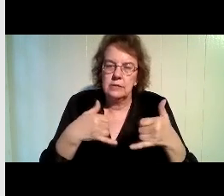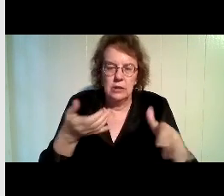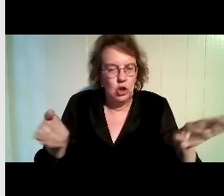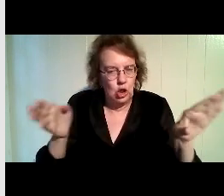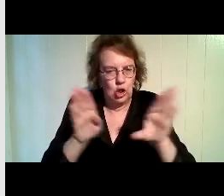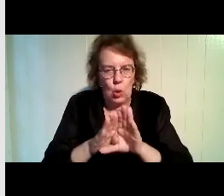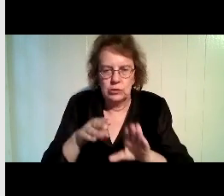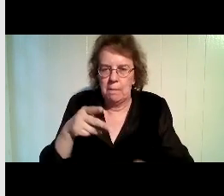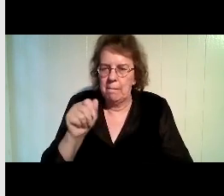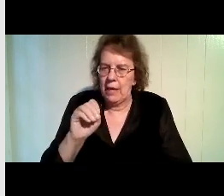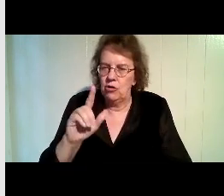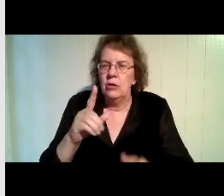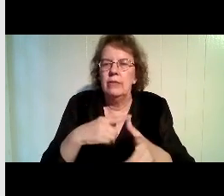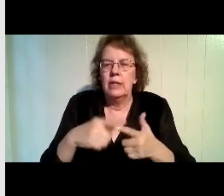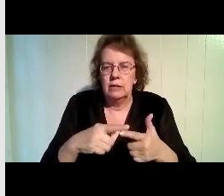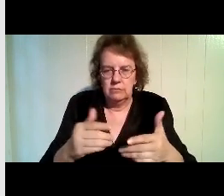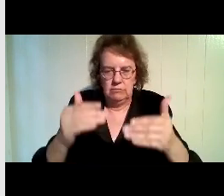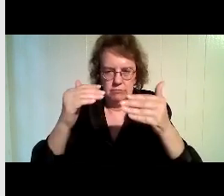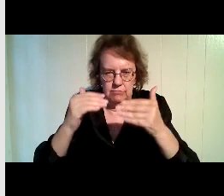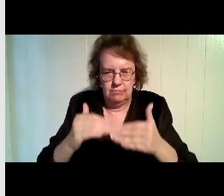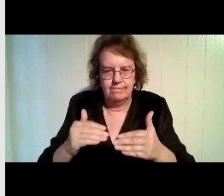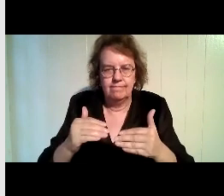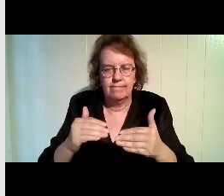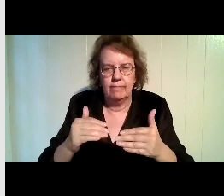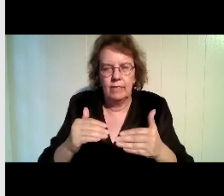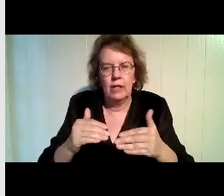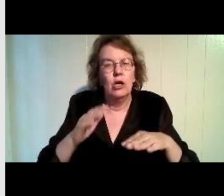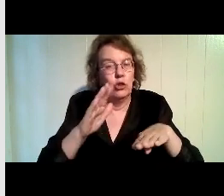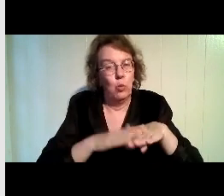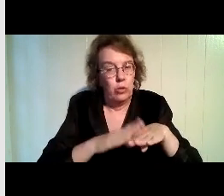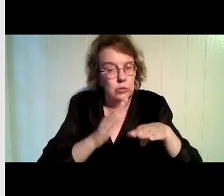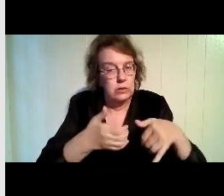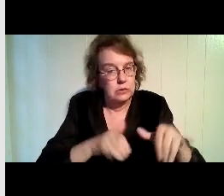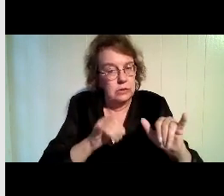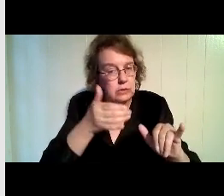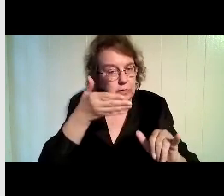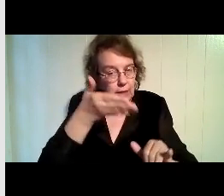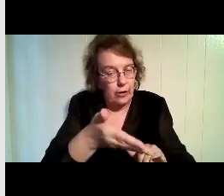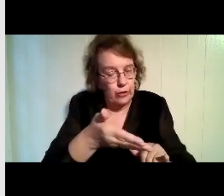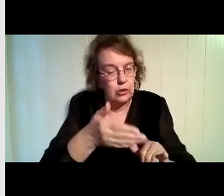And I can move into the next slide. The warnings will stay there. So you can still go back and change them.